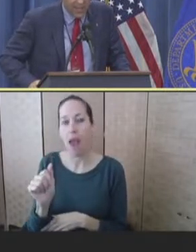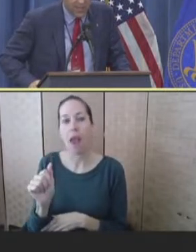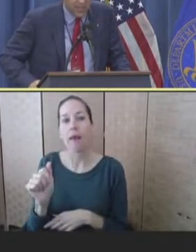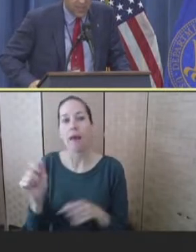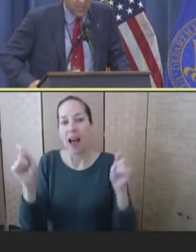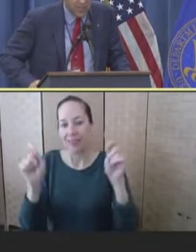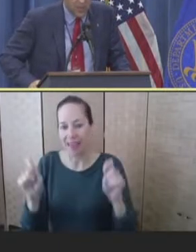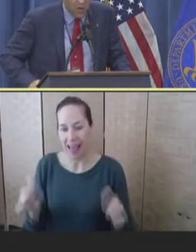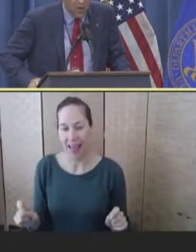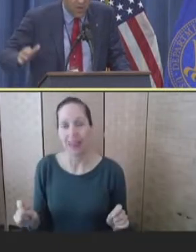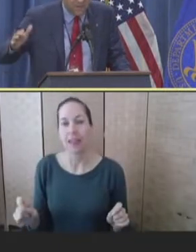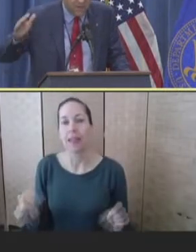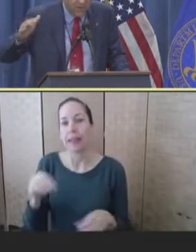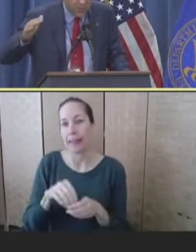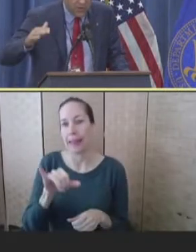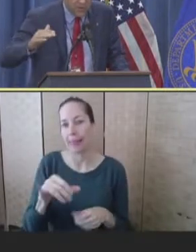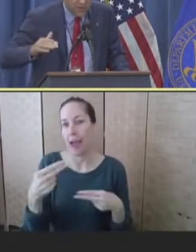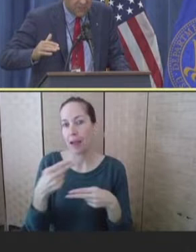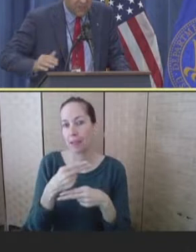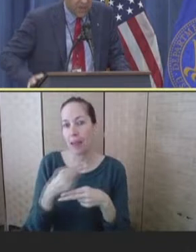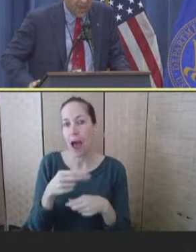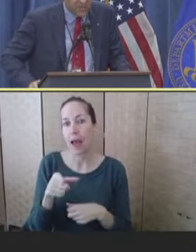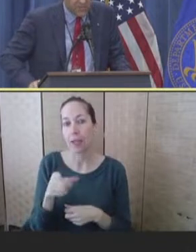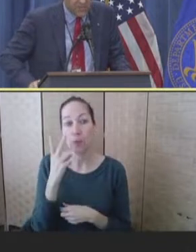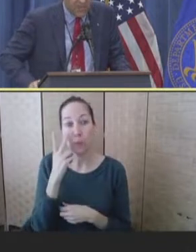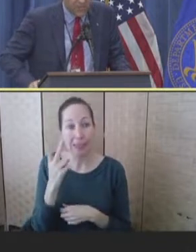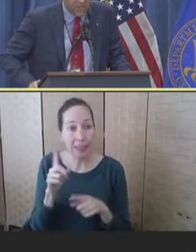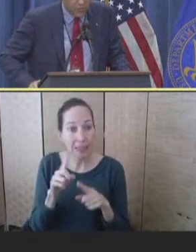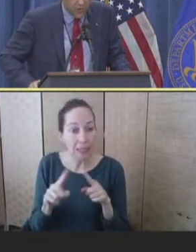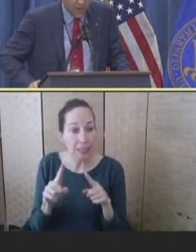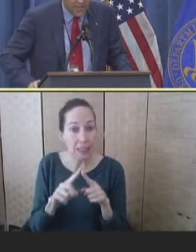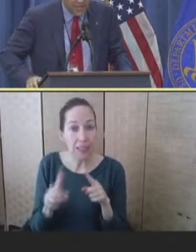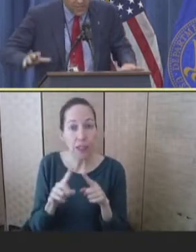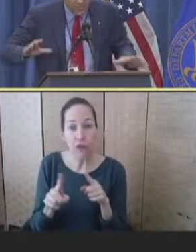And as you can see, they're all off sort of different branches of the family tree sort